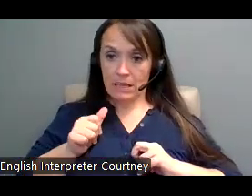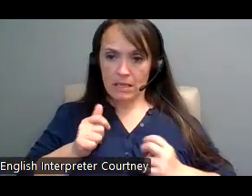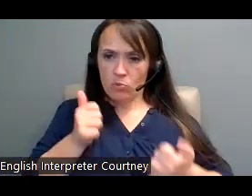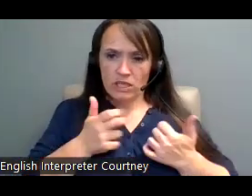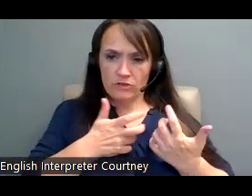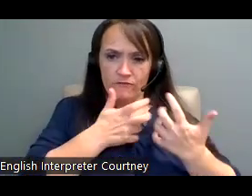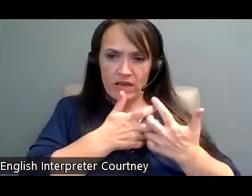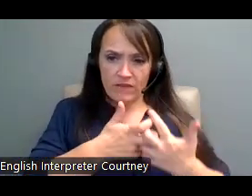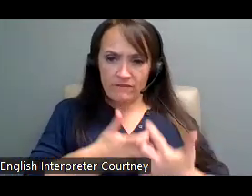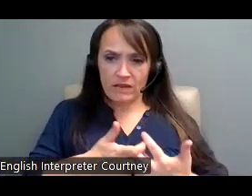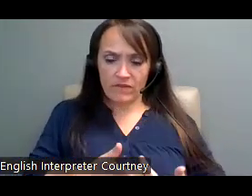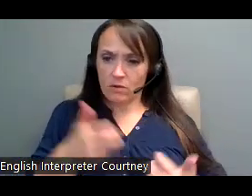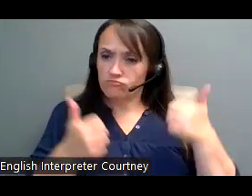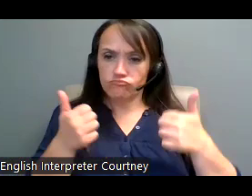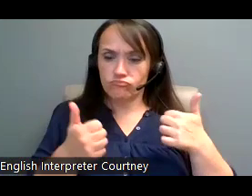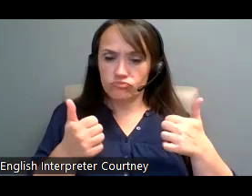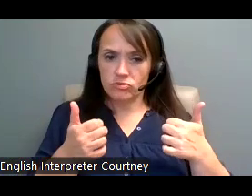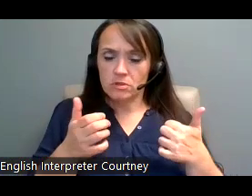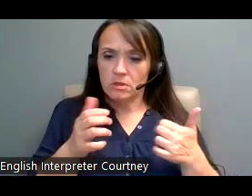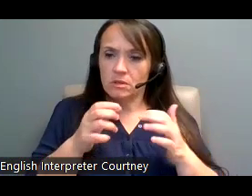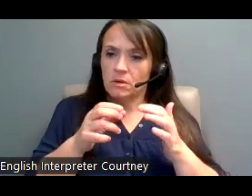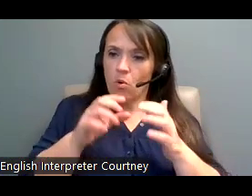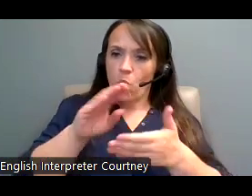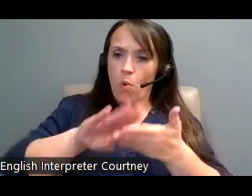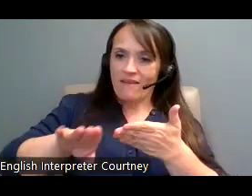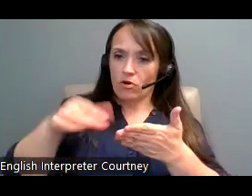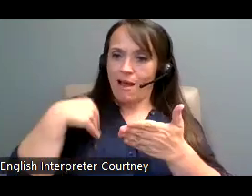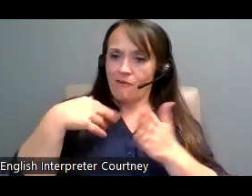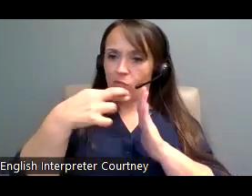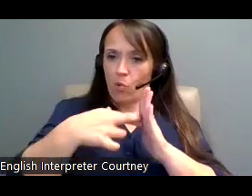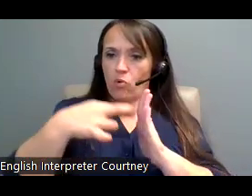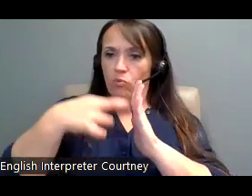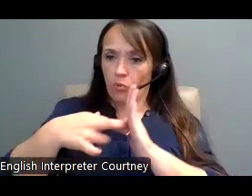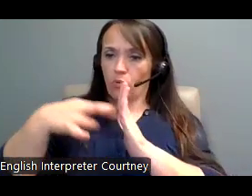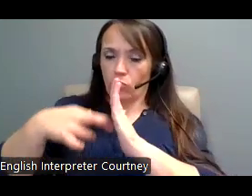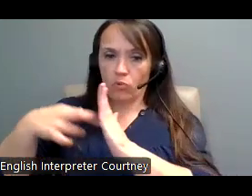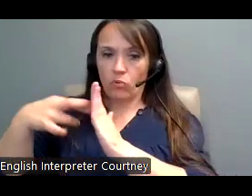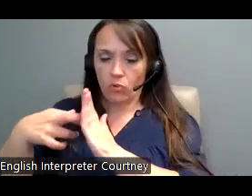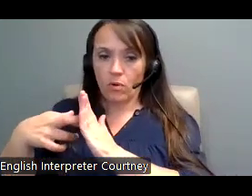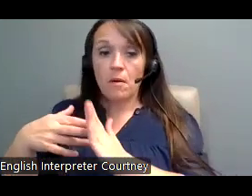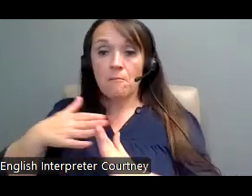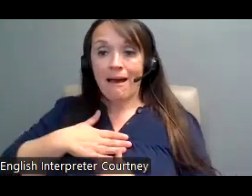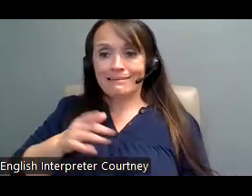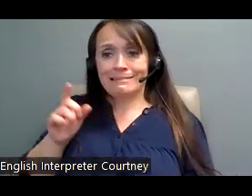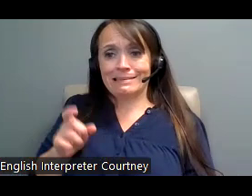of the waiver, do have service needs and so forth that again are targeted to be served by